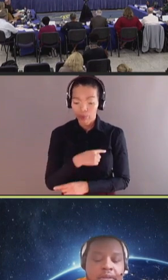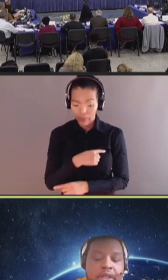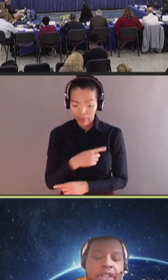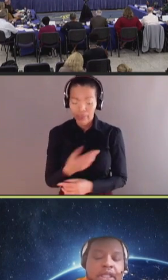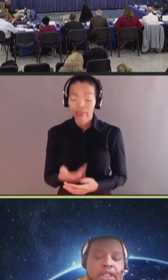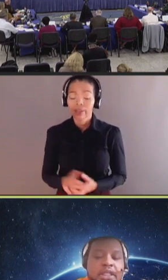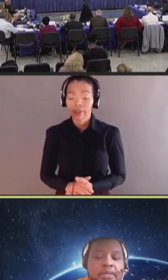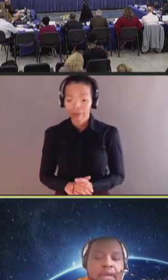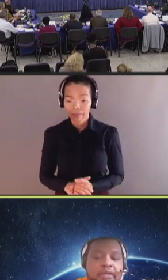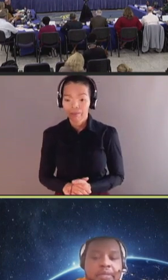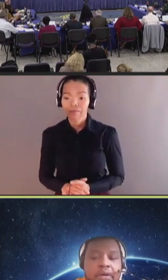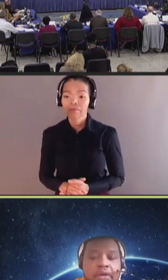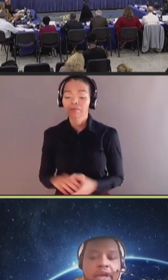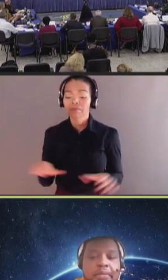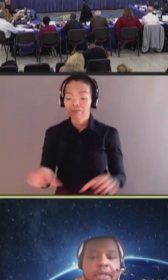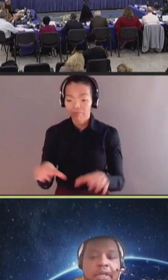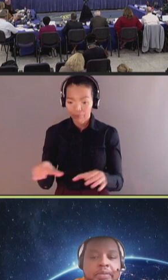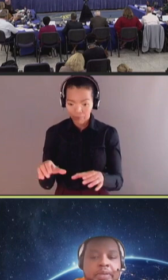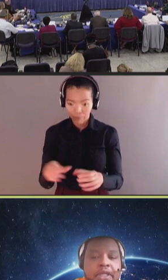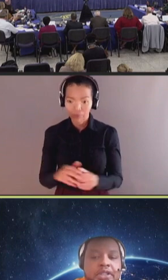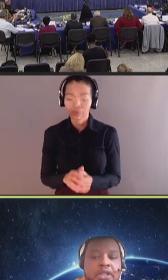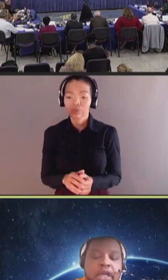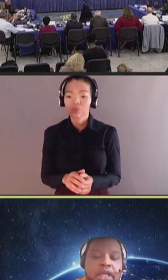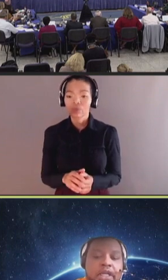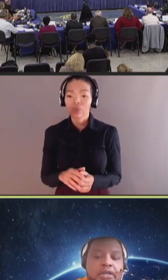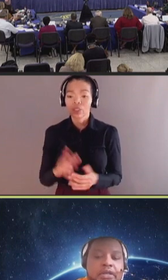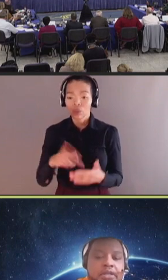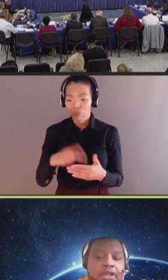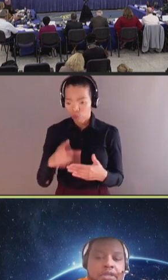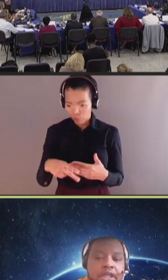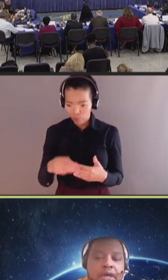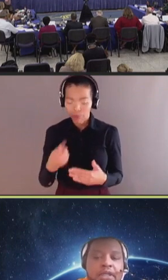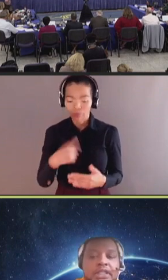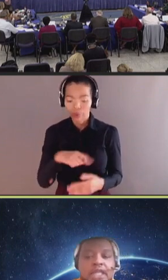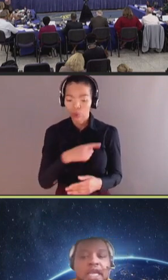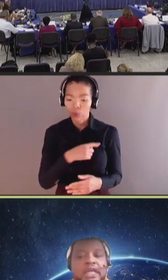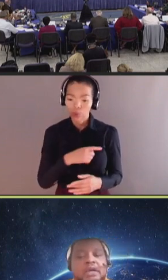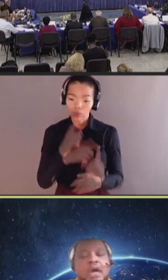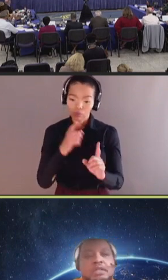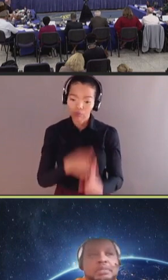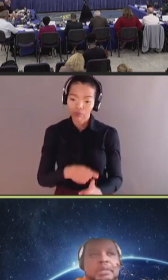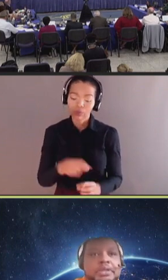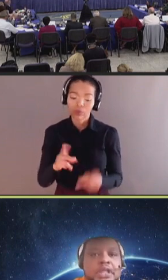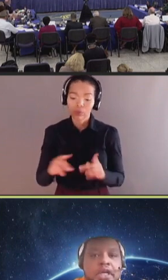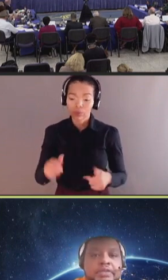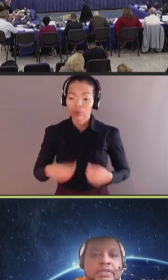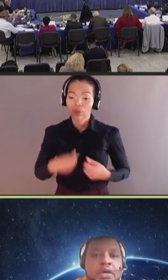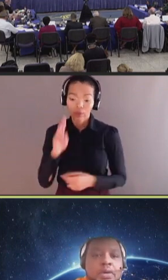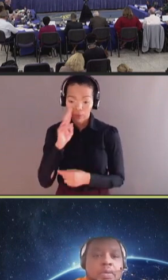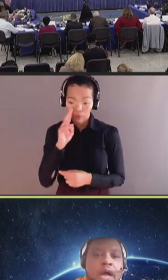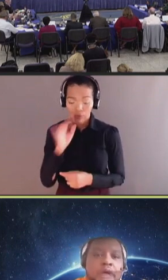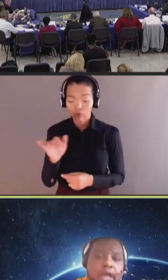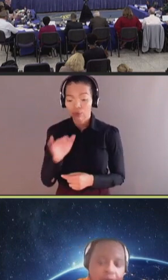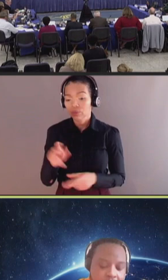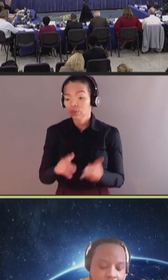we were conducting the P4VE Program. We targeted Houstonians and also members of Waller County,